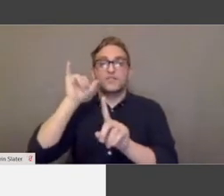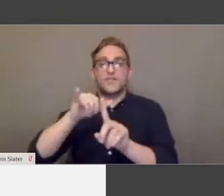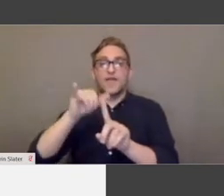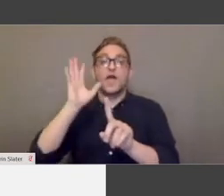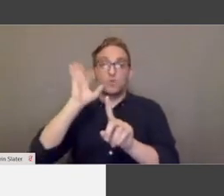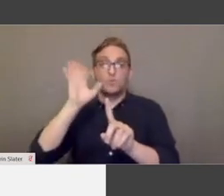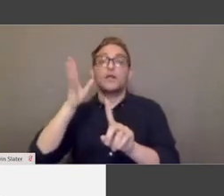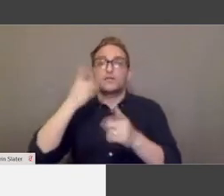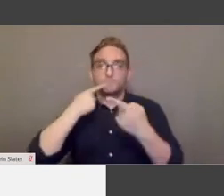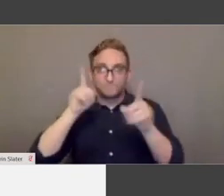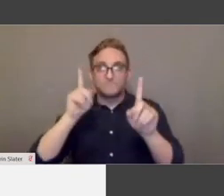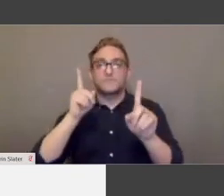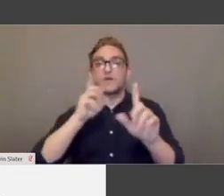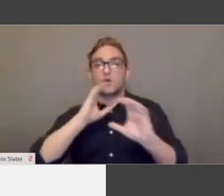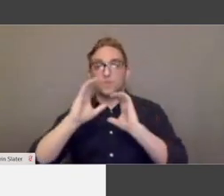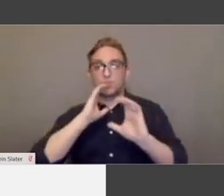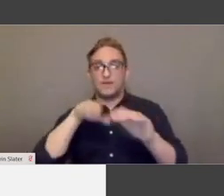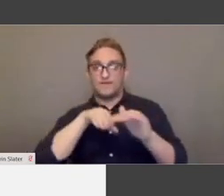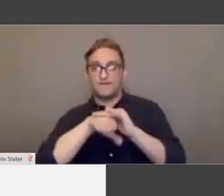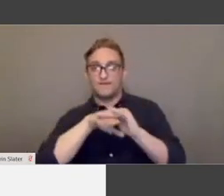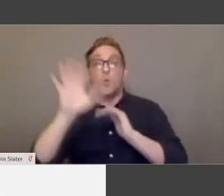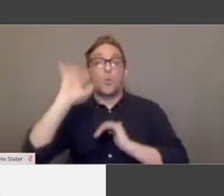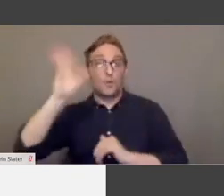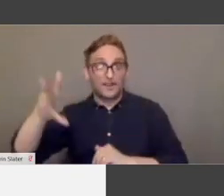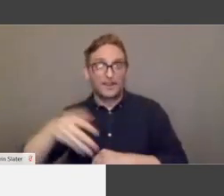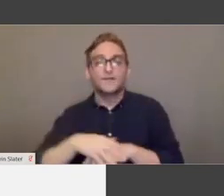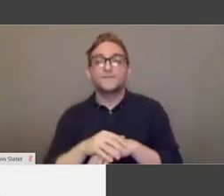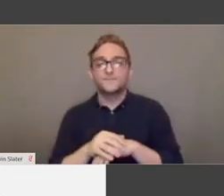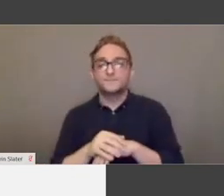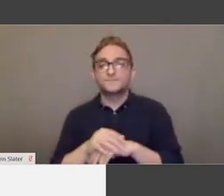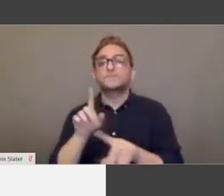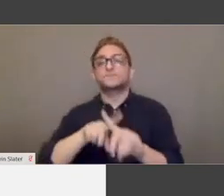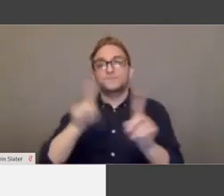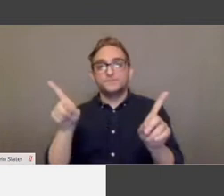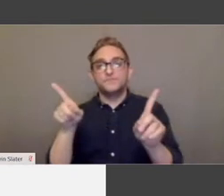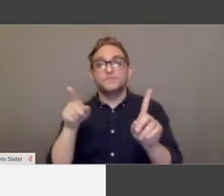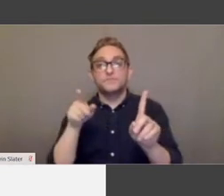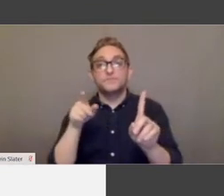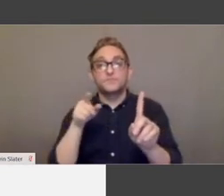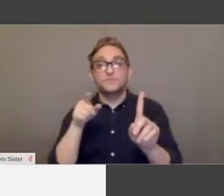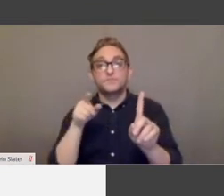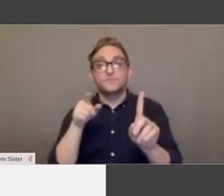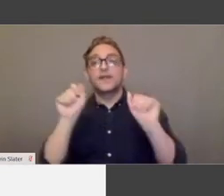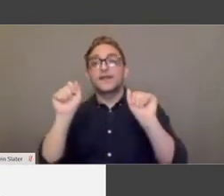communication. So, in the end you can pick which auxiliary